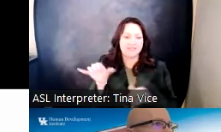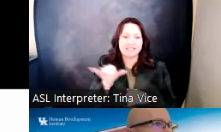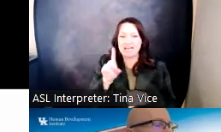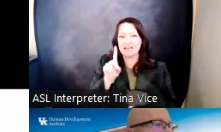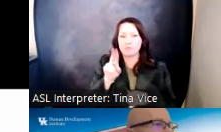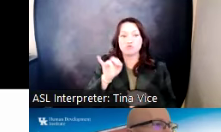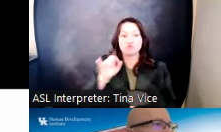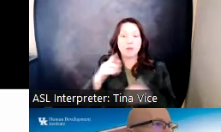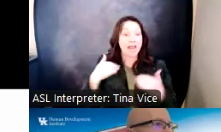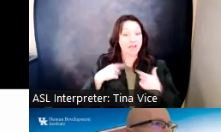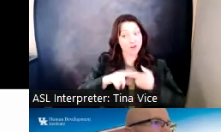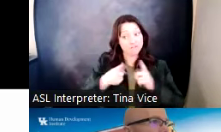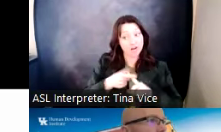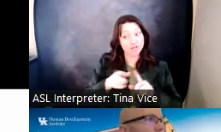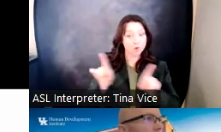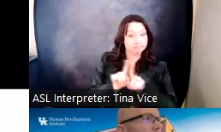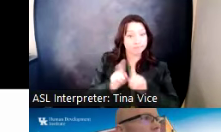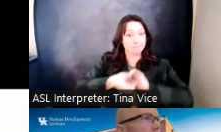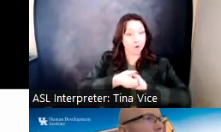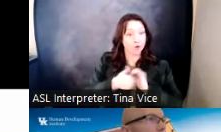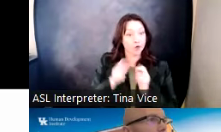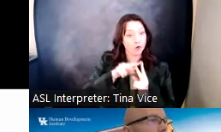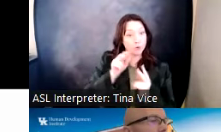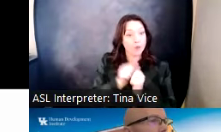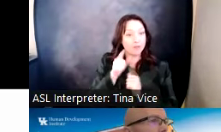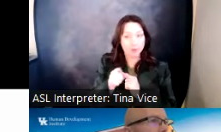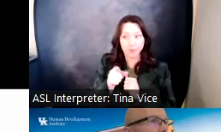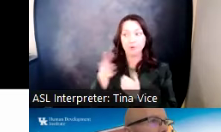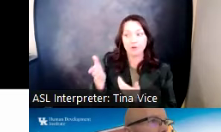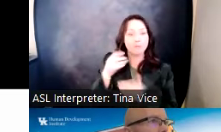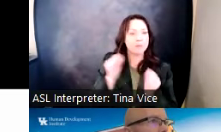you, it could be more individualized. So, if I notice that, um, my buddy is